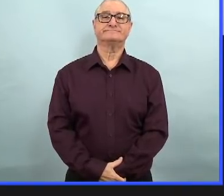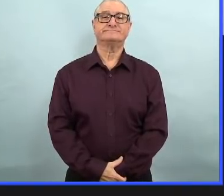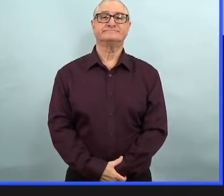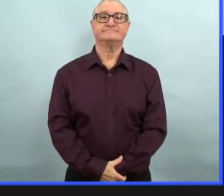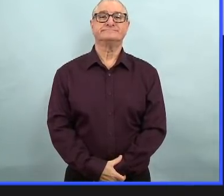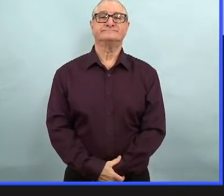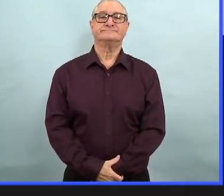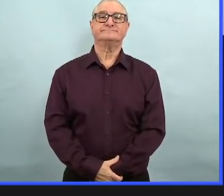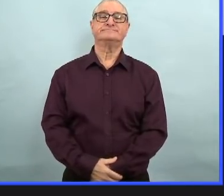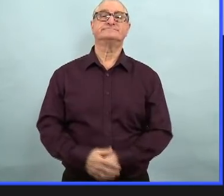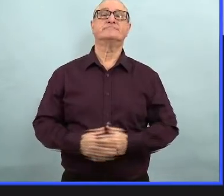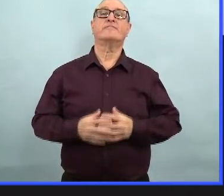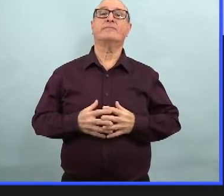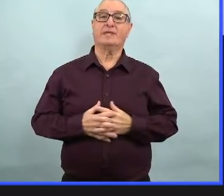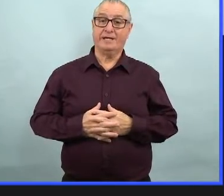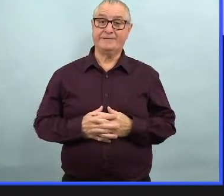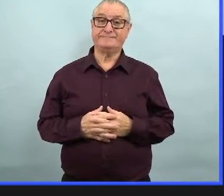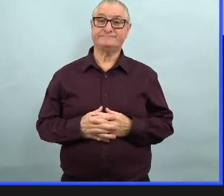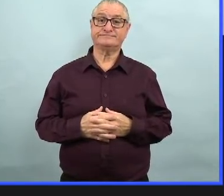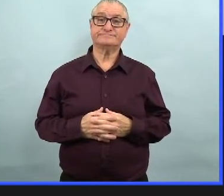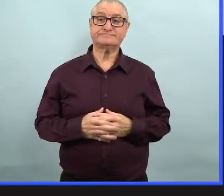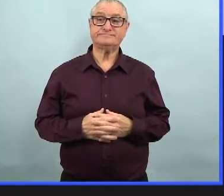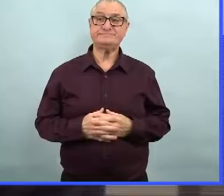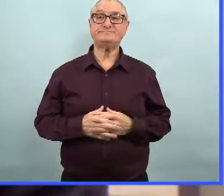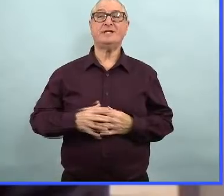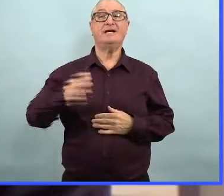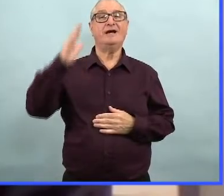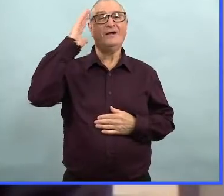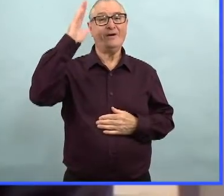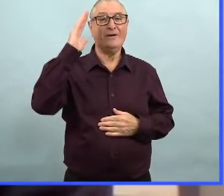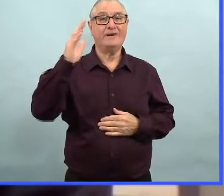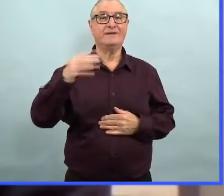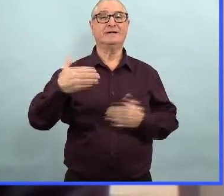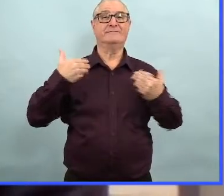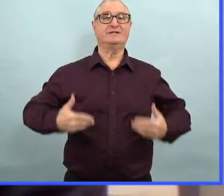good afternoon everyone i'm brent russon chief provincial public health officer for manitoba